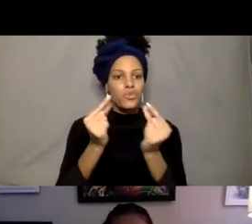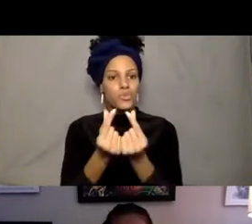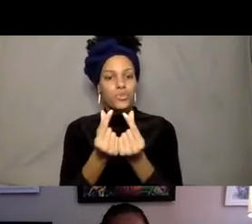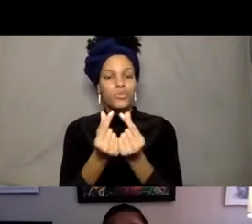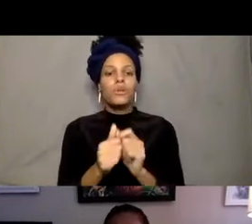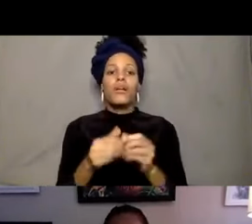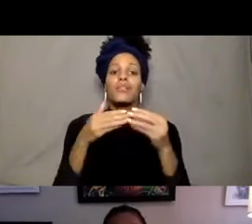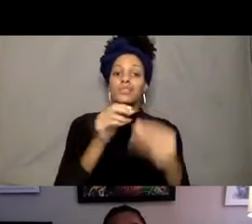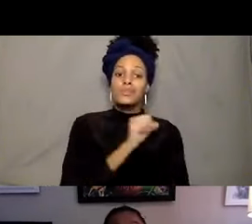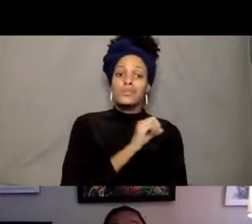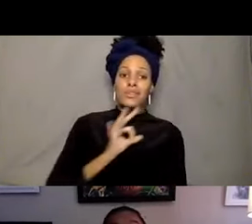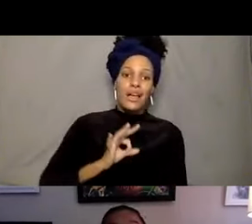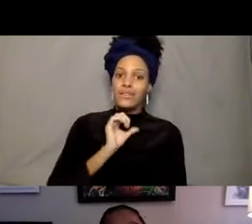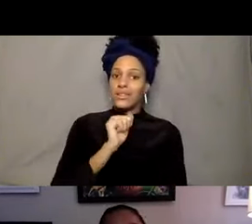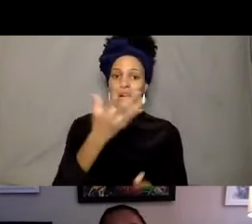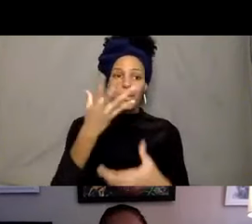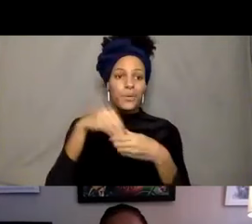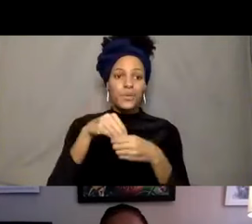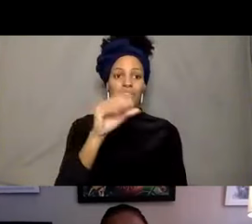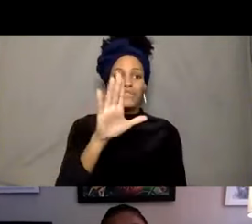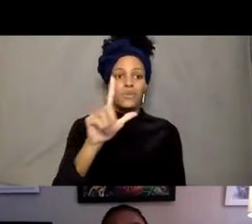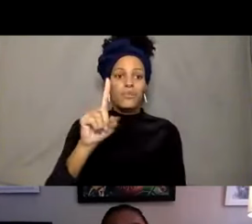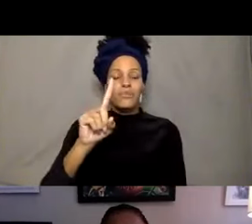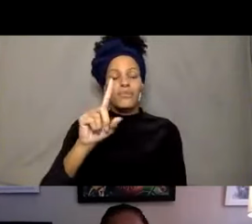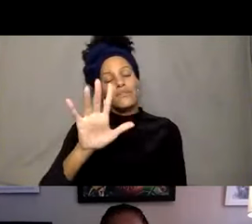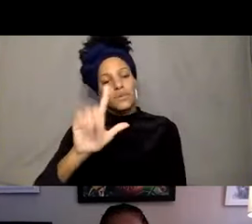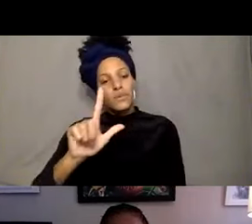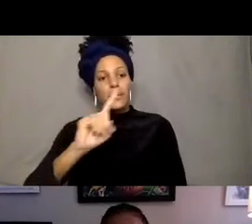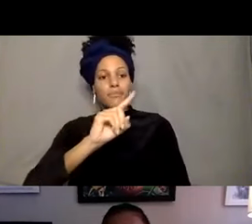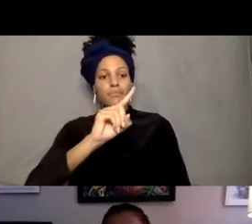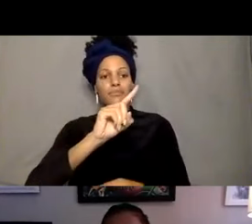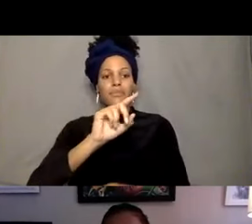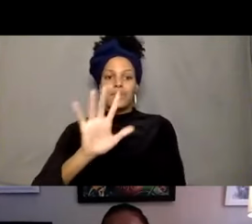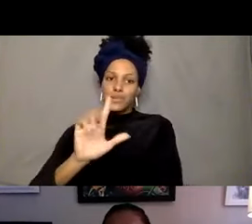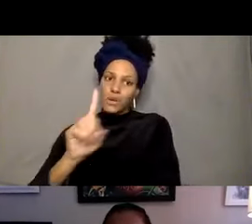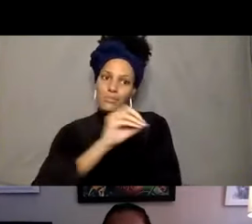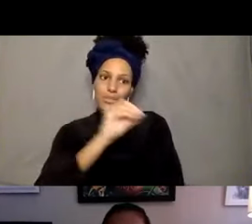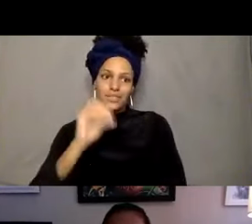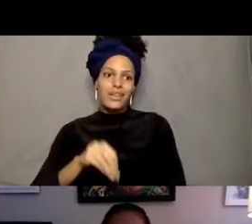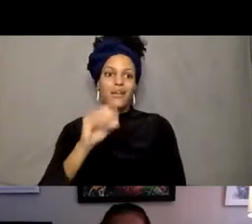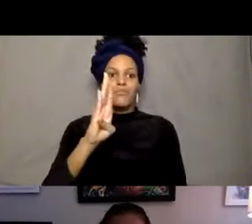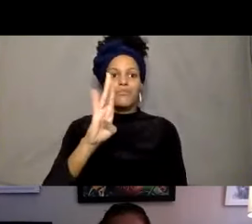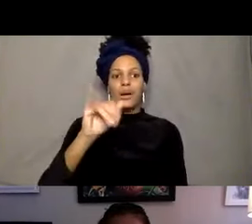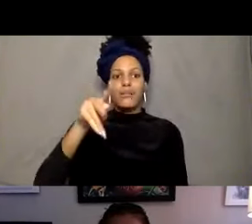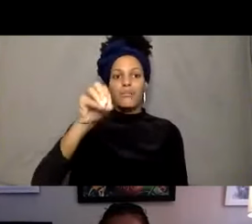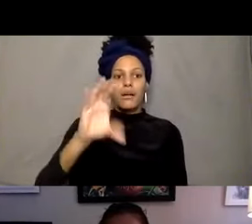is that comprised of at least 51% BIPOC, PWD, and/or LGBTQIA2+.